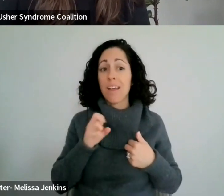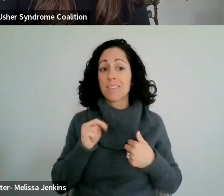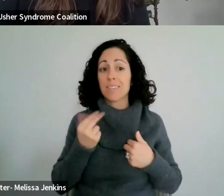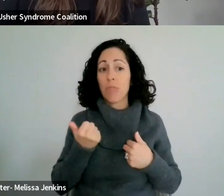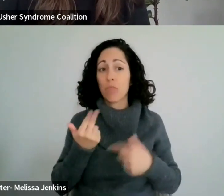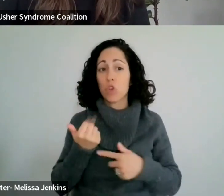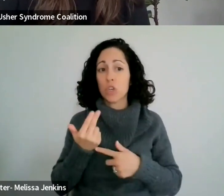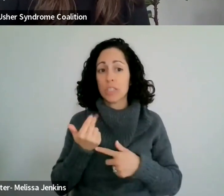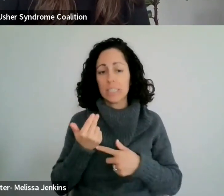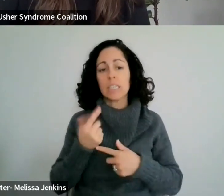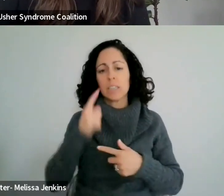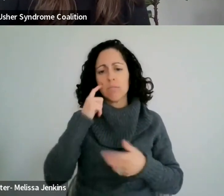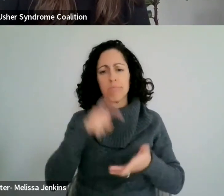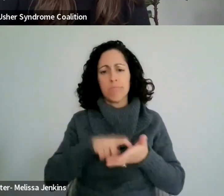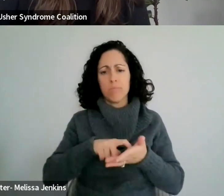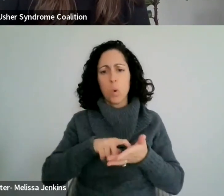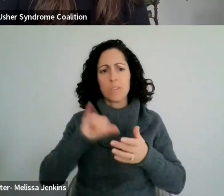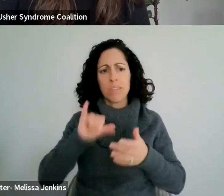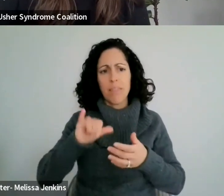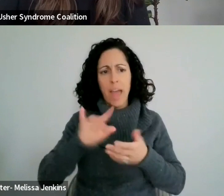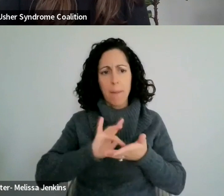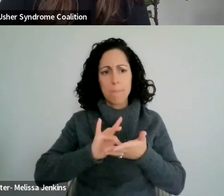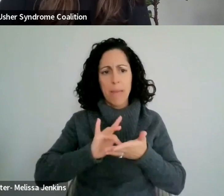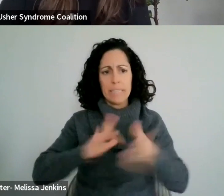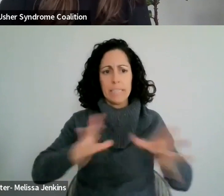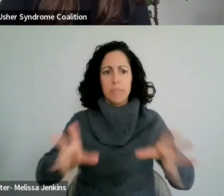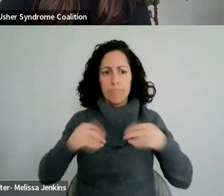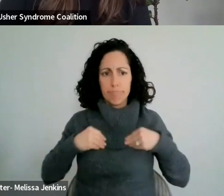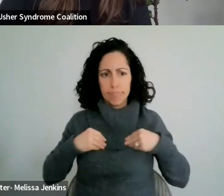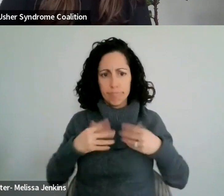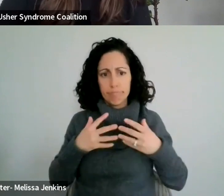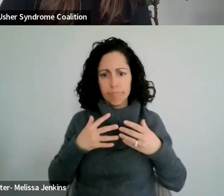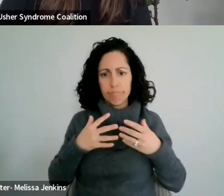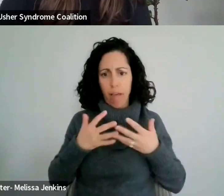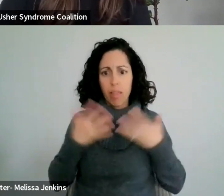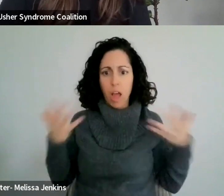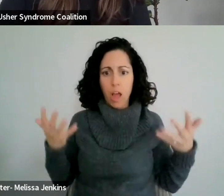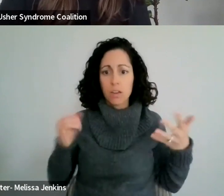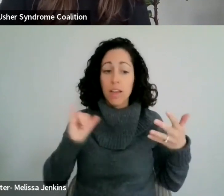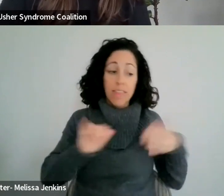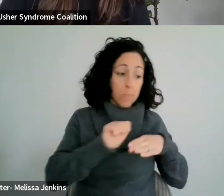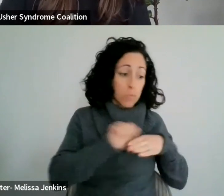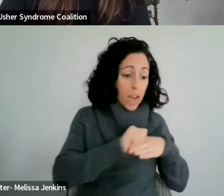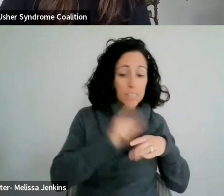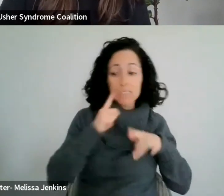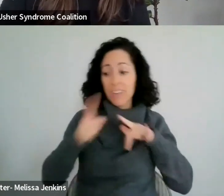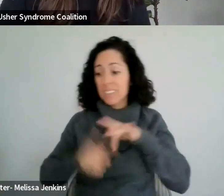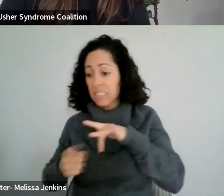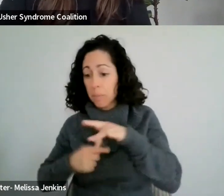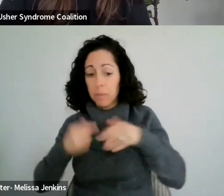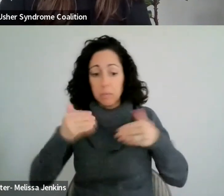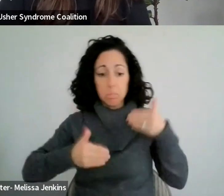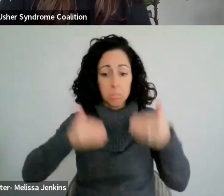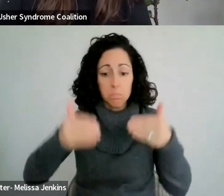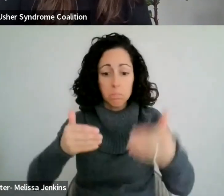We've seen it really be effective. The practice in the skipping itself from a scientific perspective isn't for every exon,